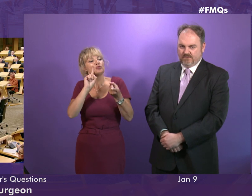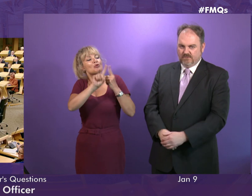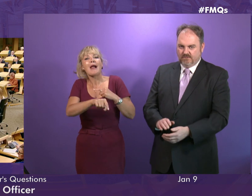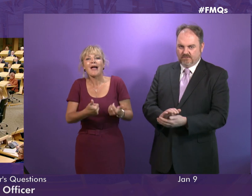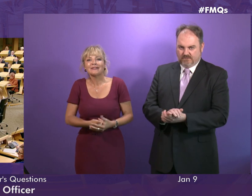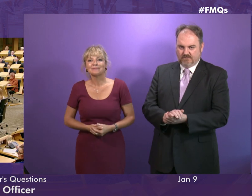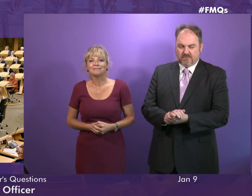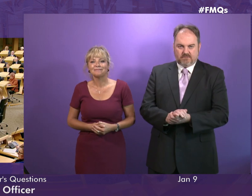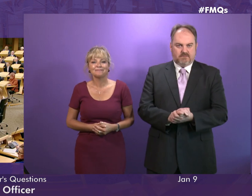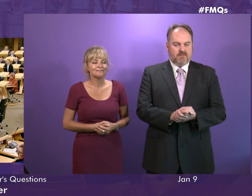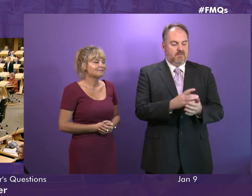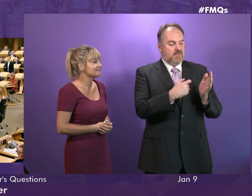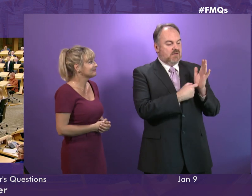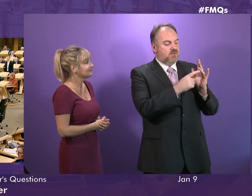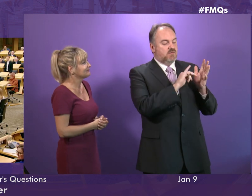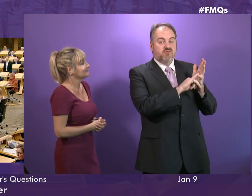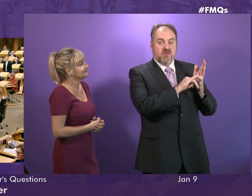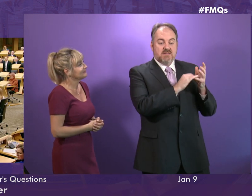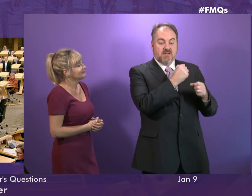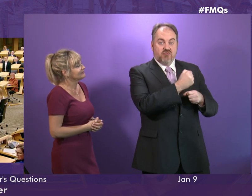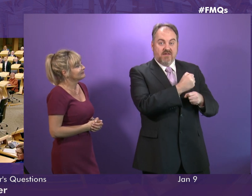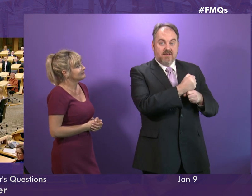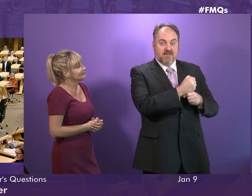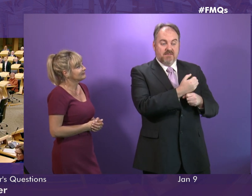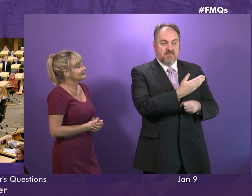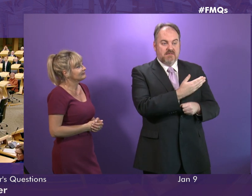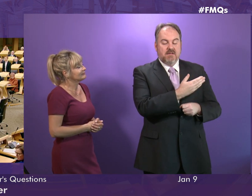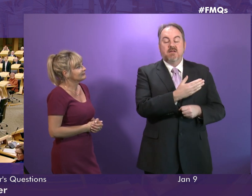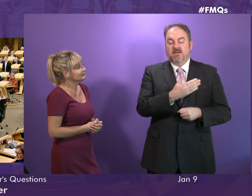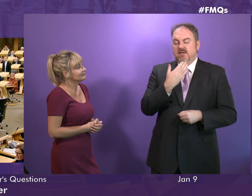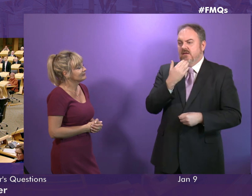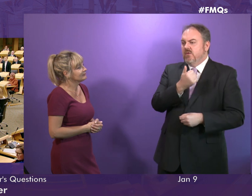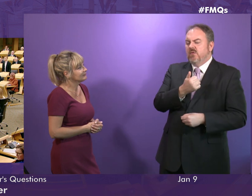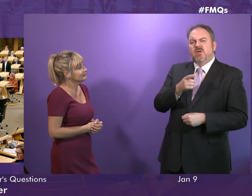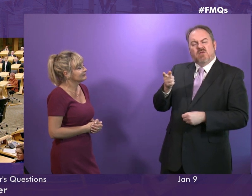Ross Greer (West Scotland) (Green): The First Minister has been critical of the